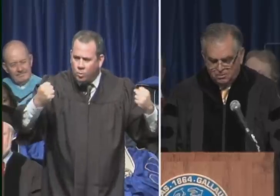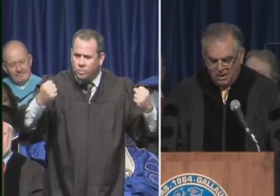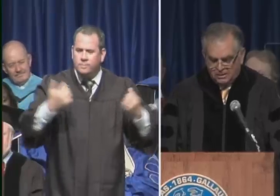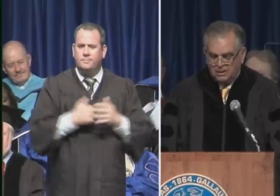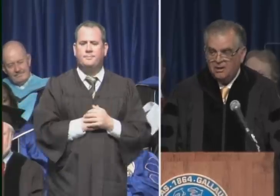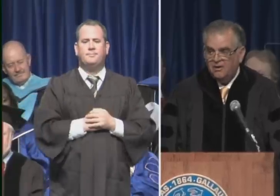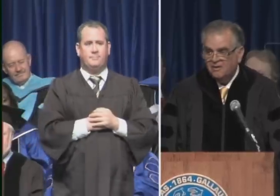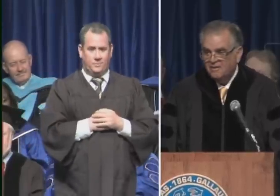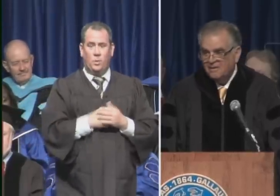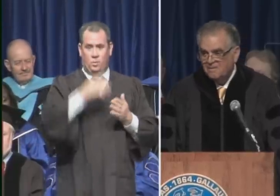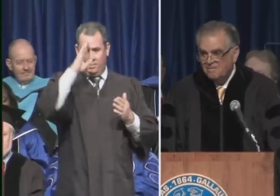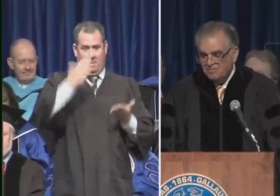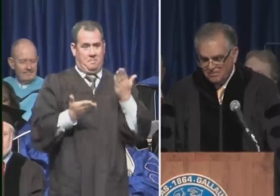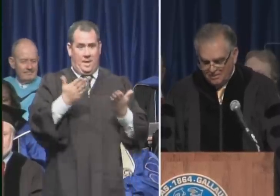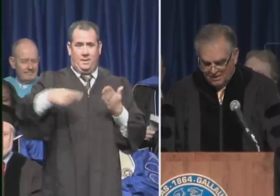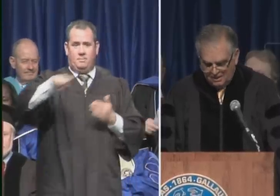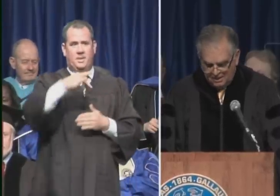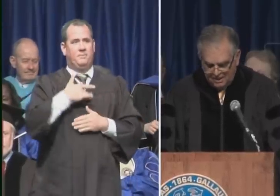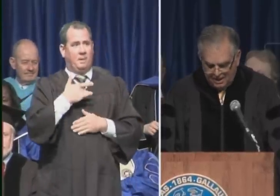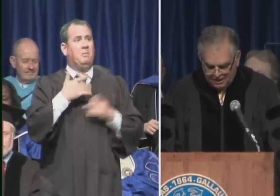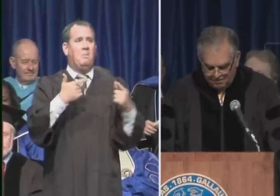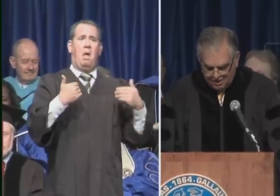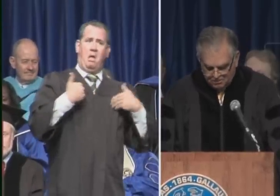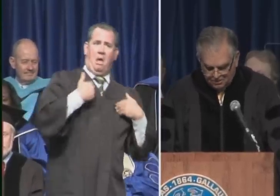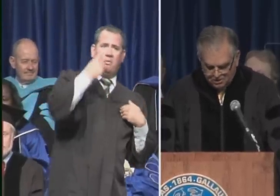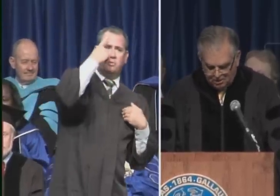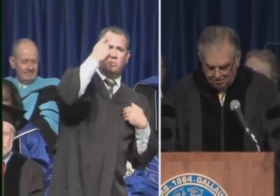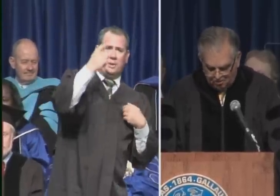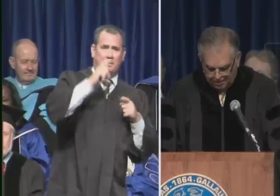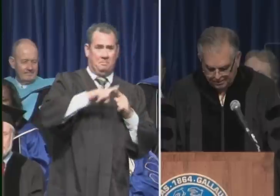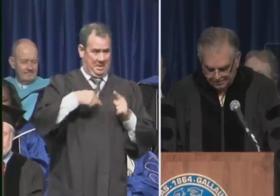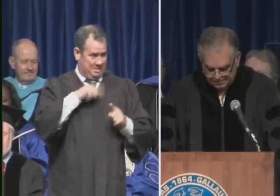to hear at a commencement ceremony.